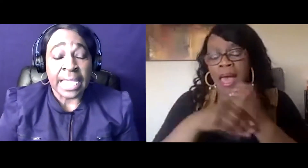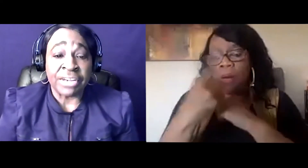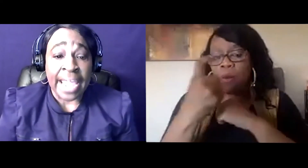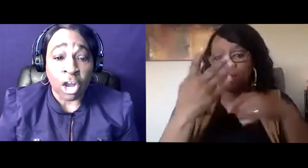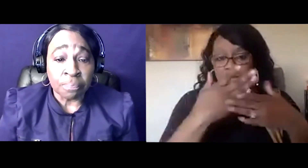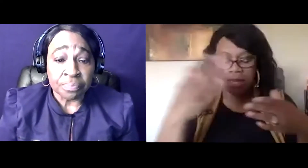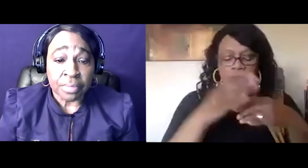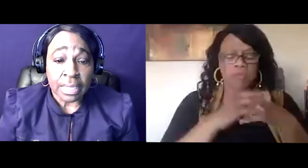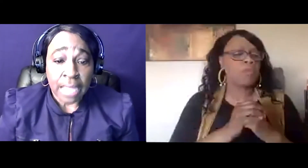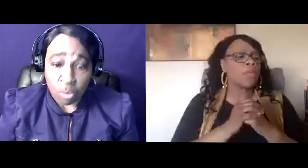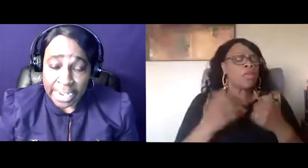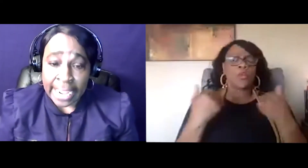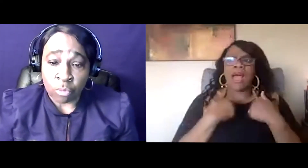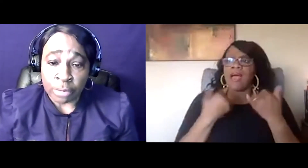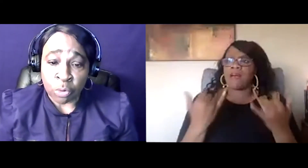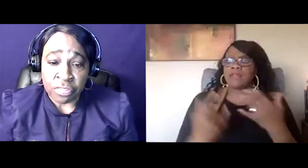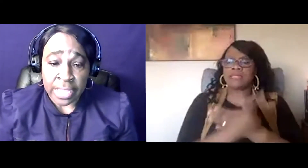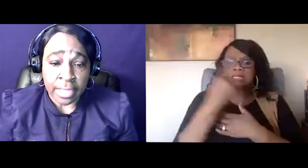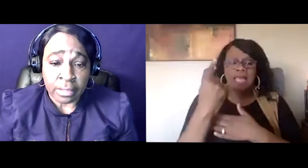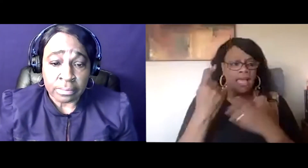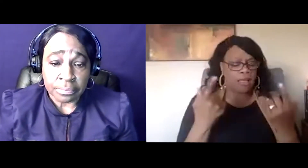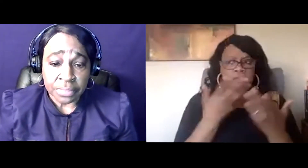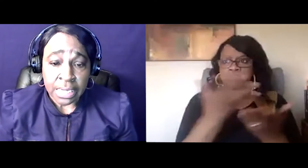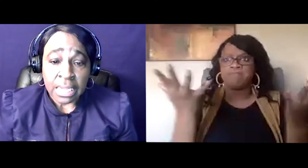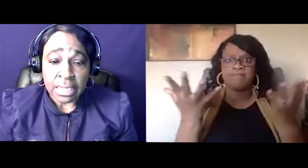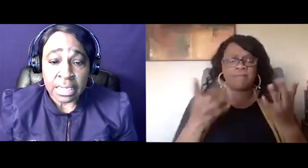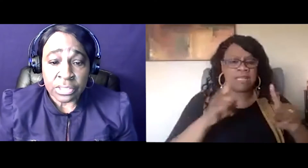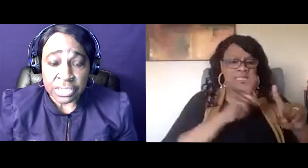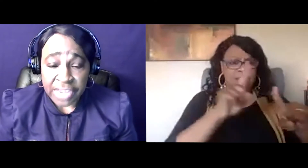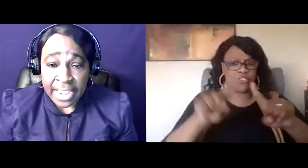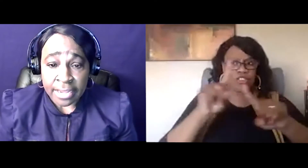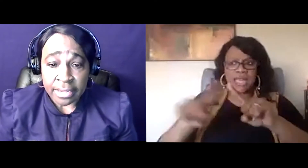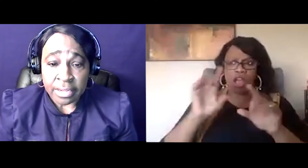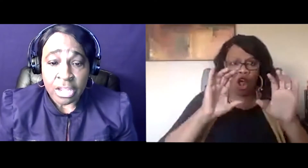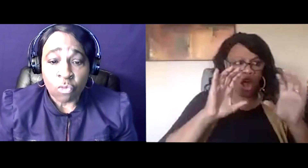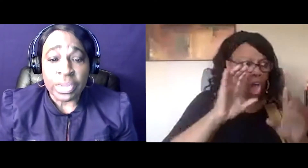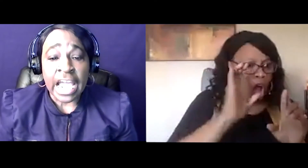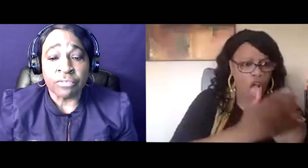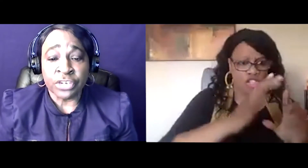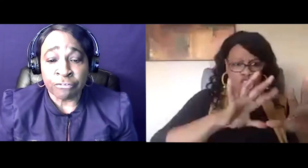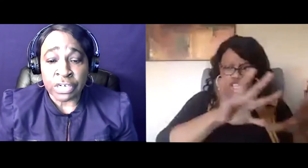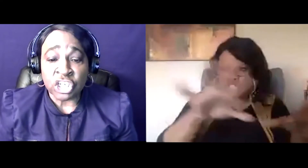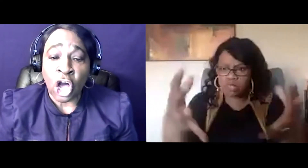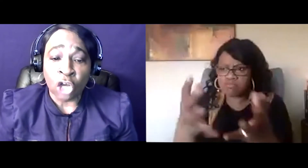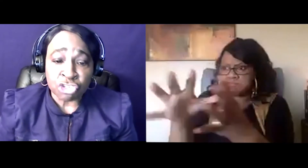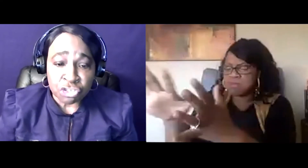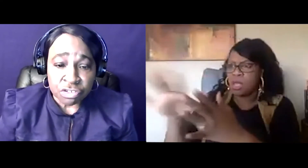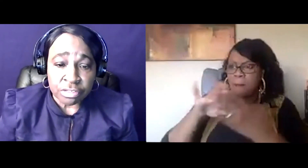And now I want to add one more thing. Today we have different cultures,